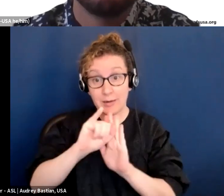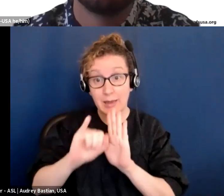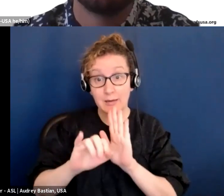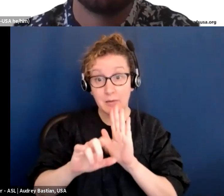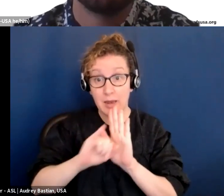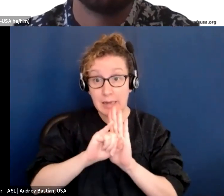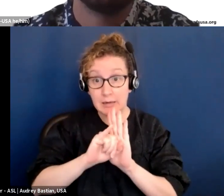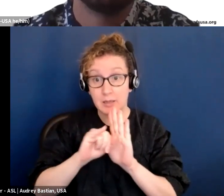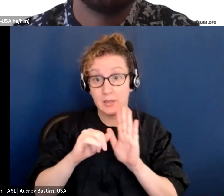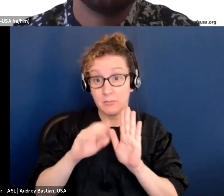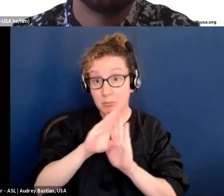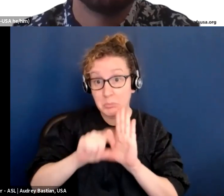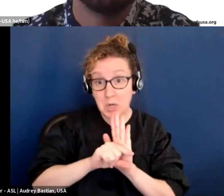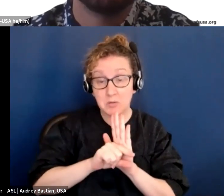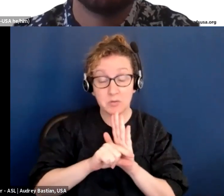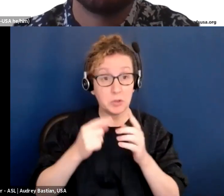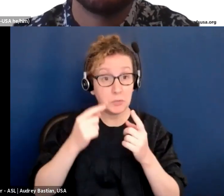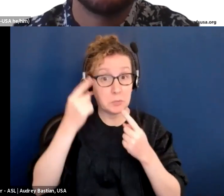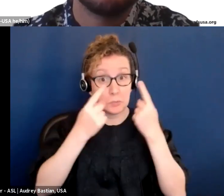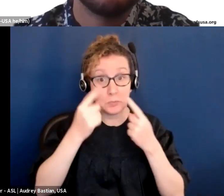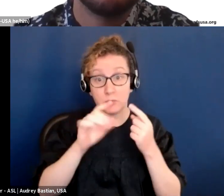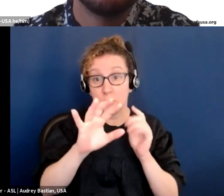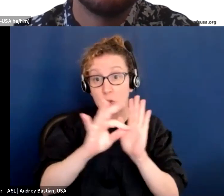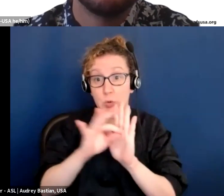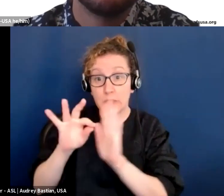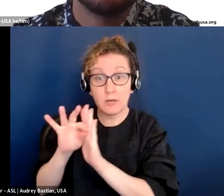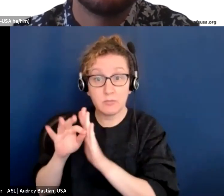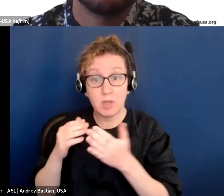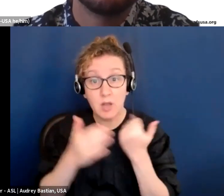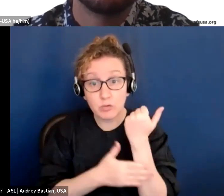take into account both when choosing a country and also when choosing a program?